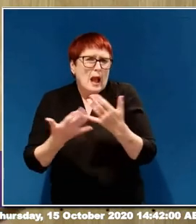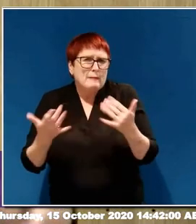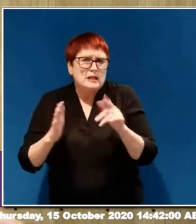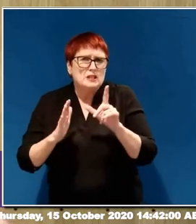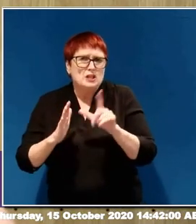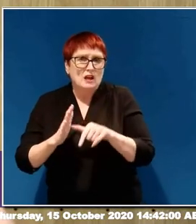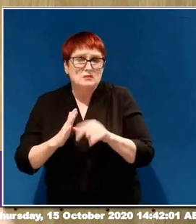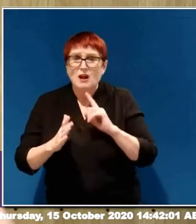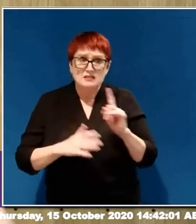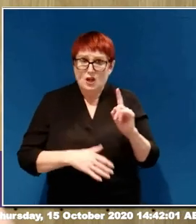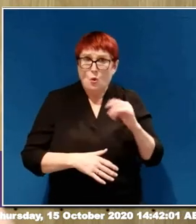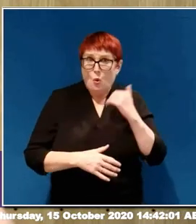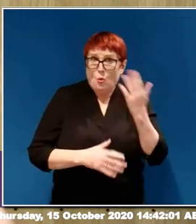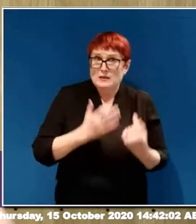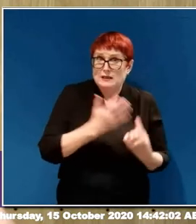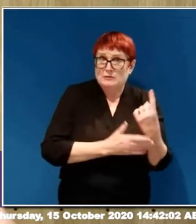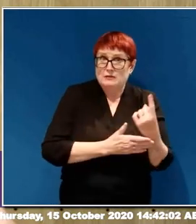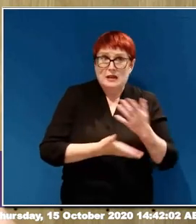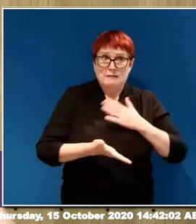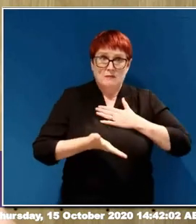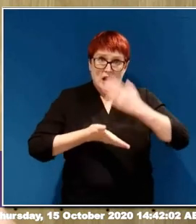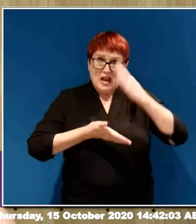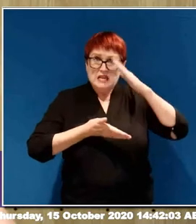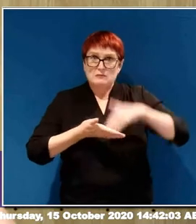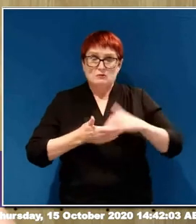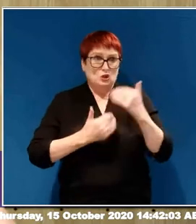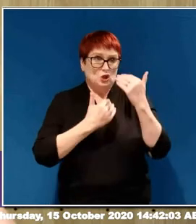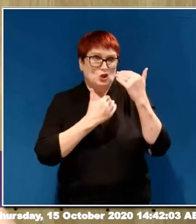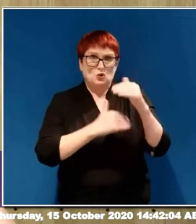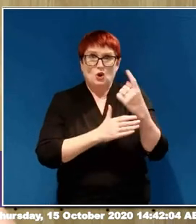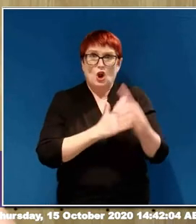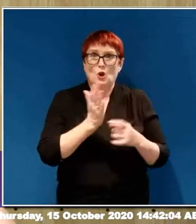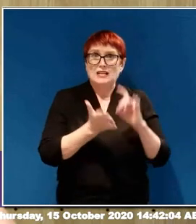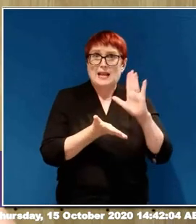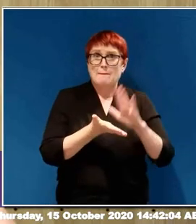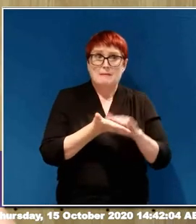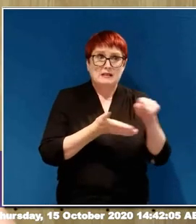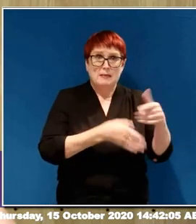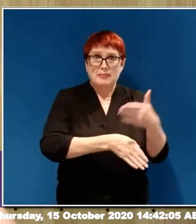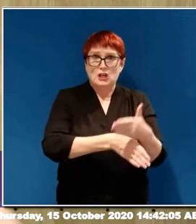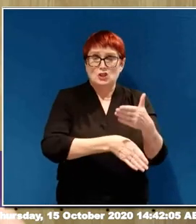Short amount of experience, ten months in that role, it was overwhelming. OK.